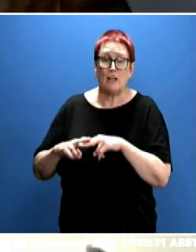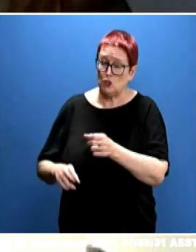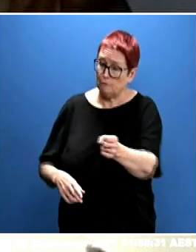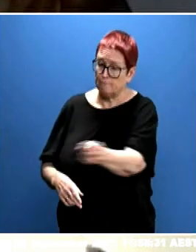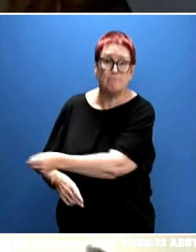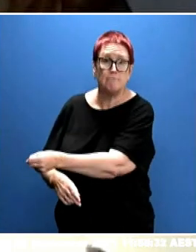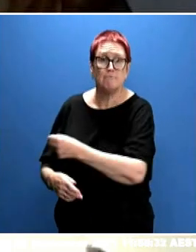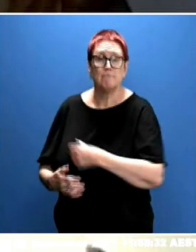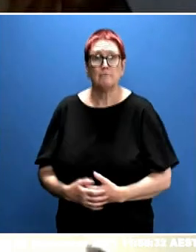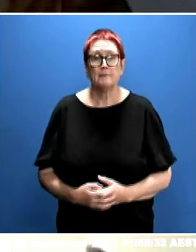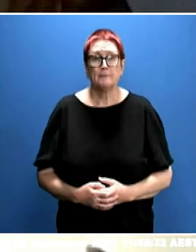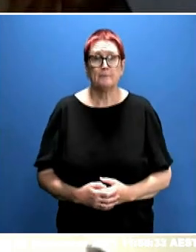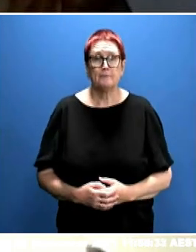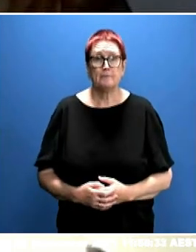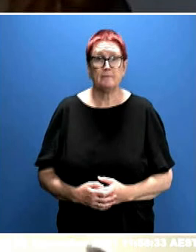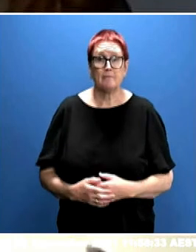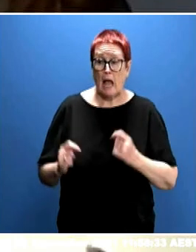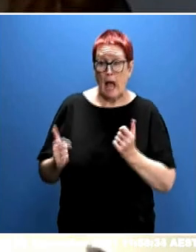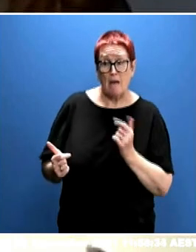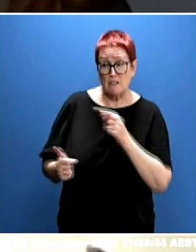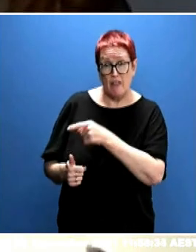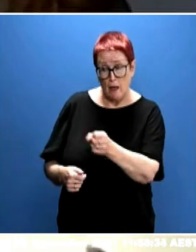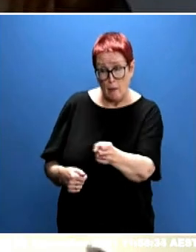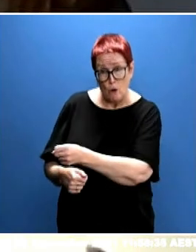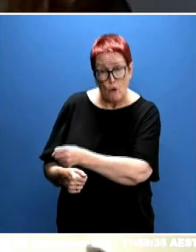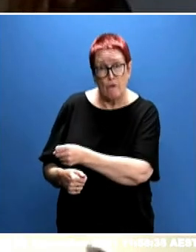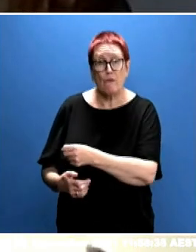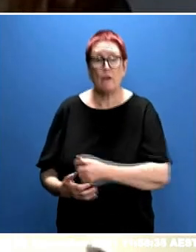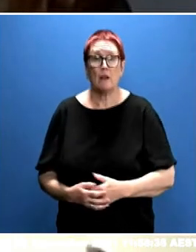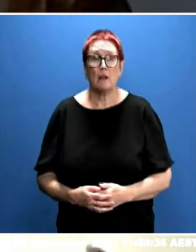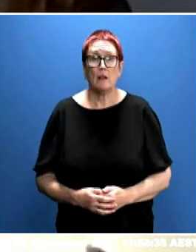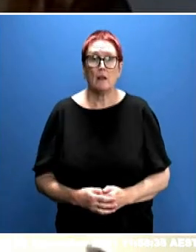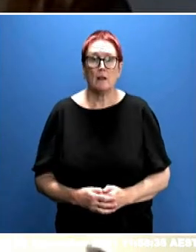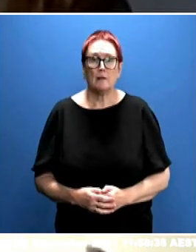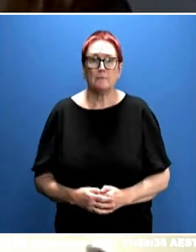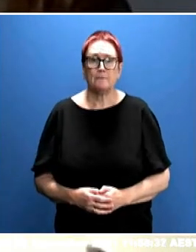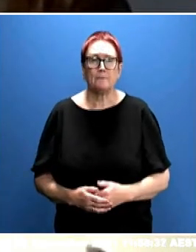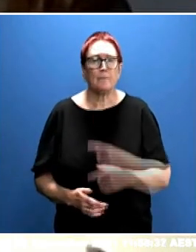and her experience in the Kath French Centre, which she explained to me was,